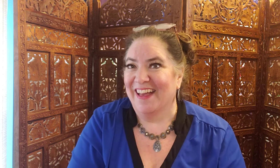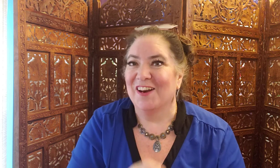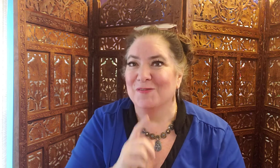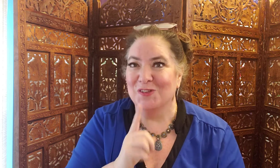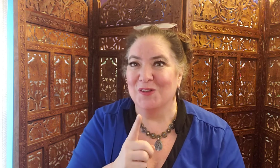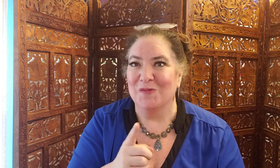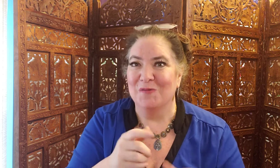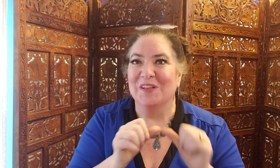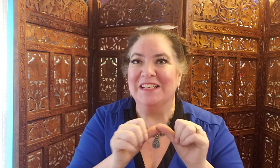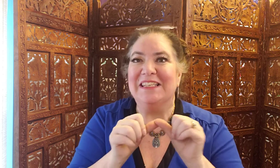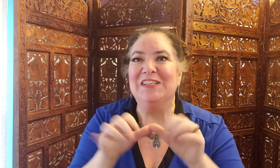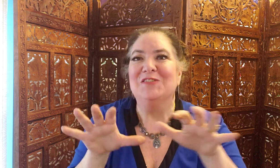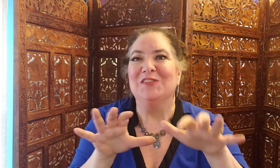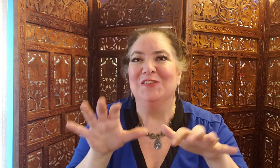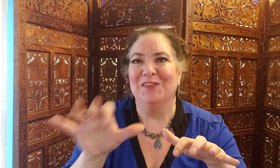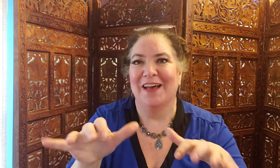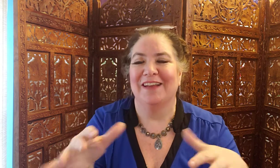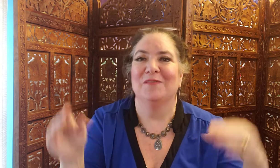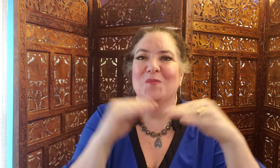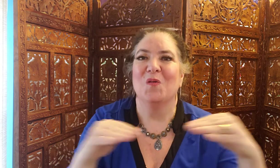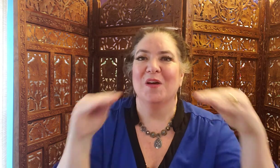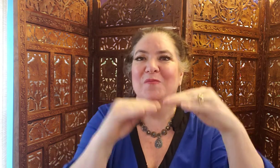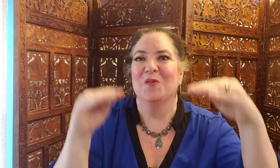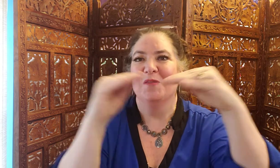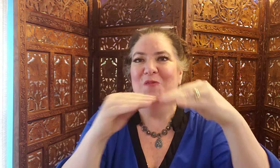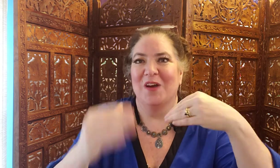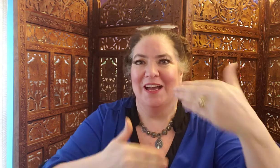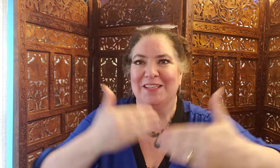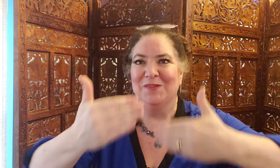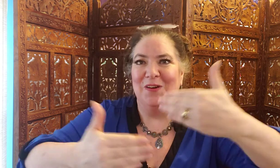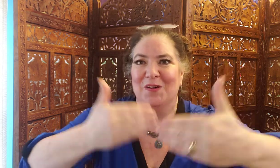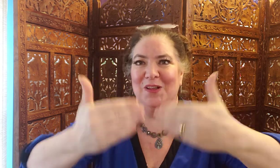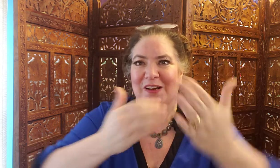and I'm sure that we will continue to do that more and more and more as we go along